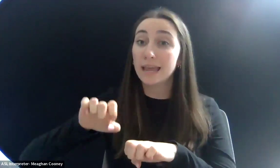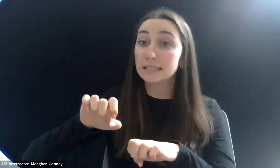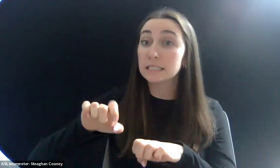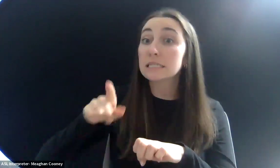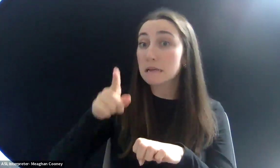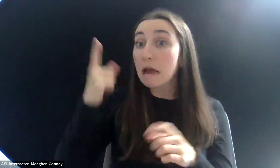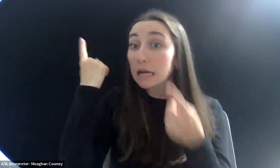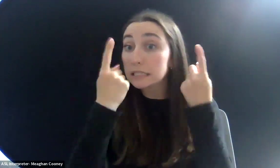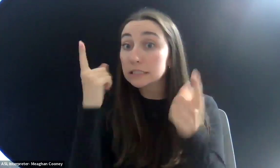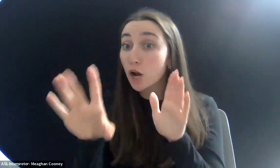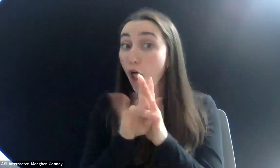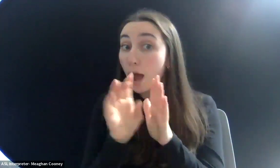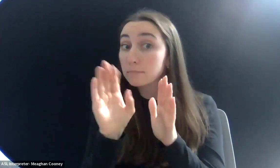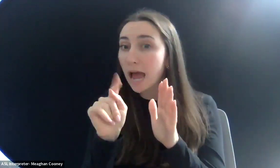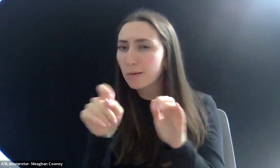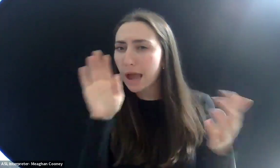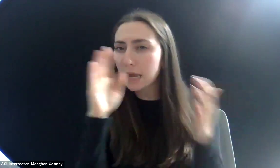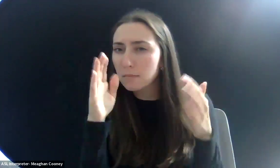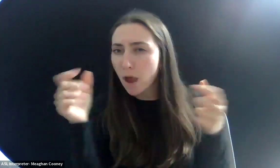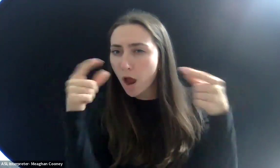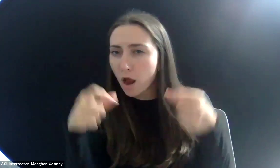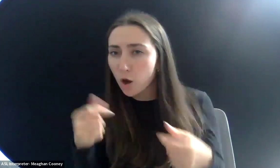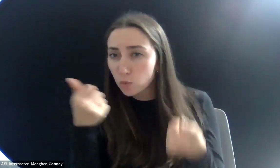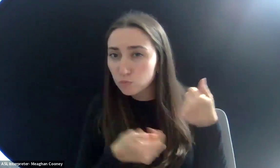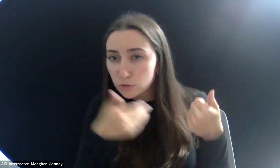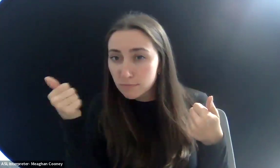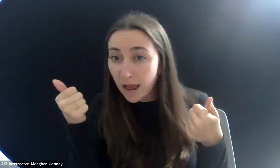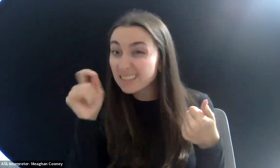kind of compare and contrast and evaluate whether you know the